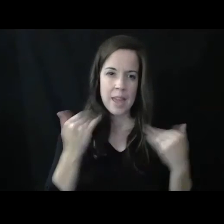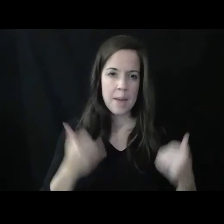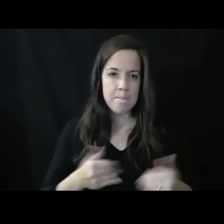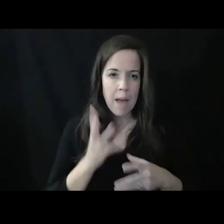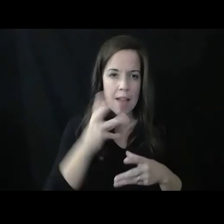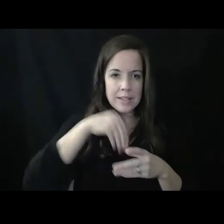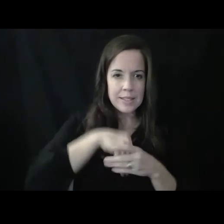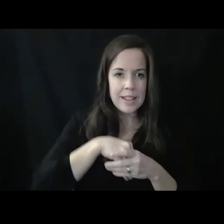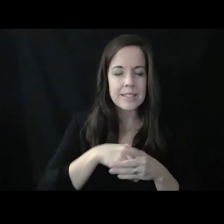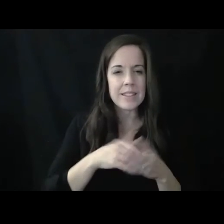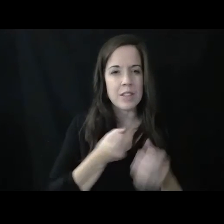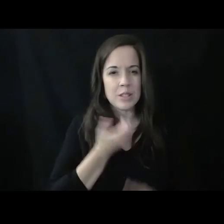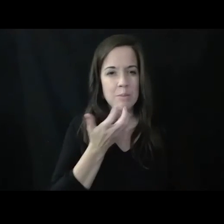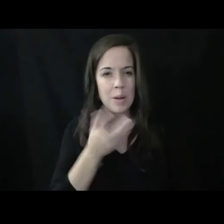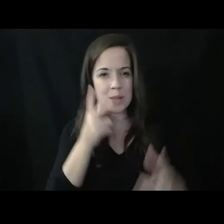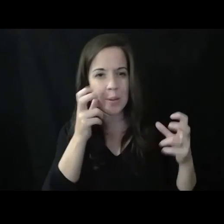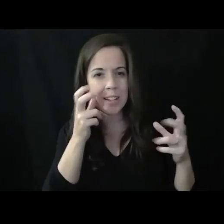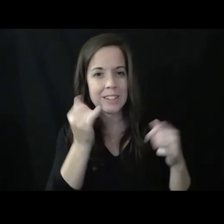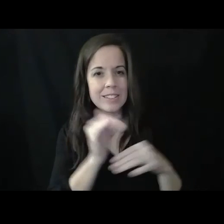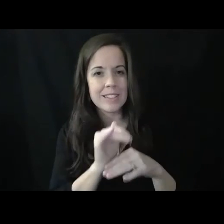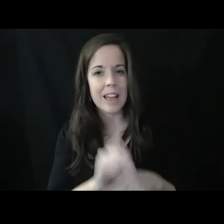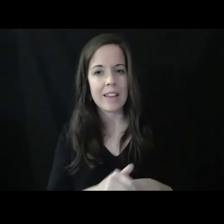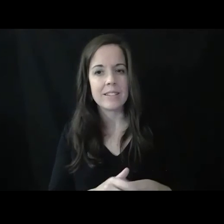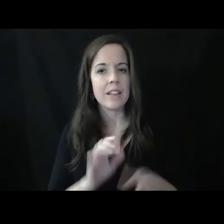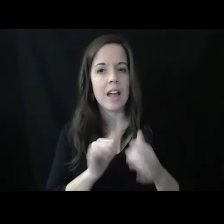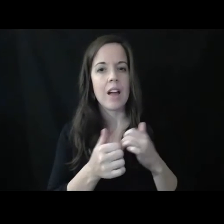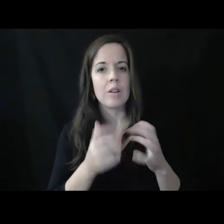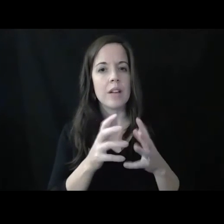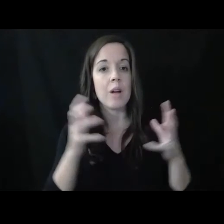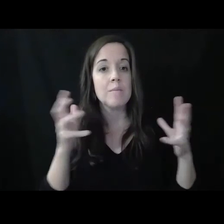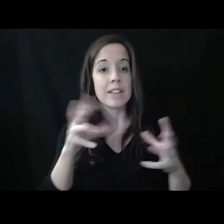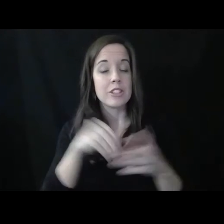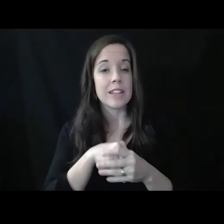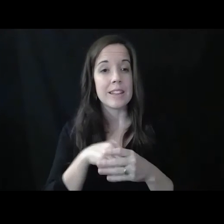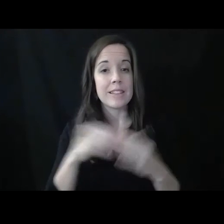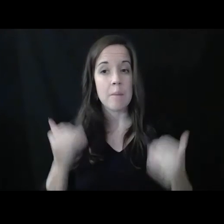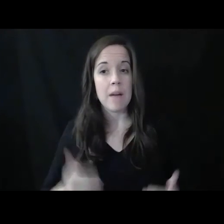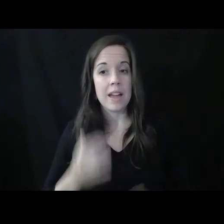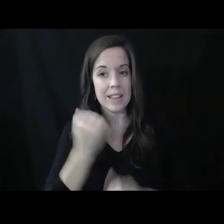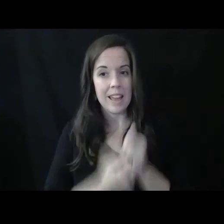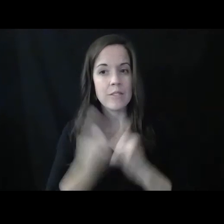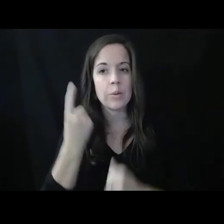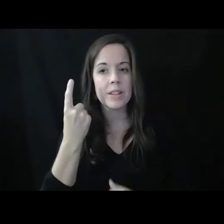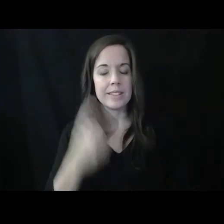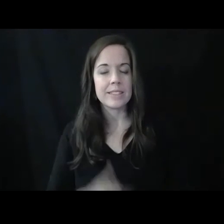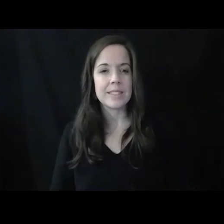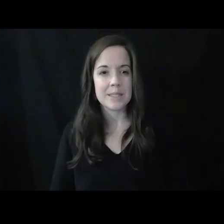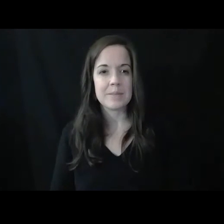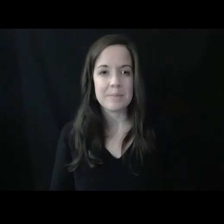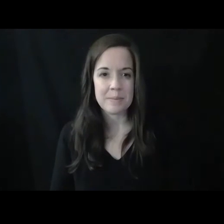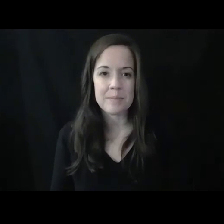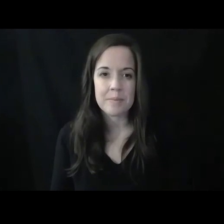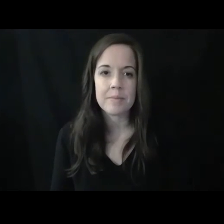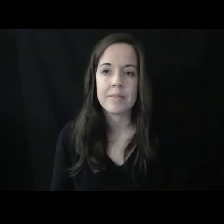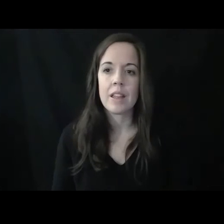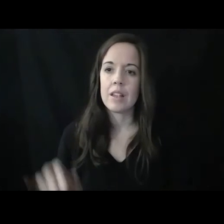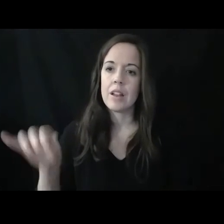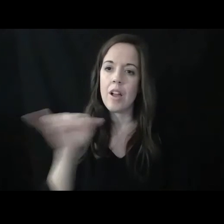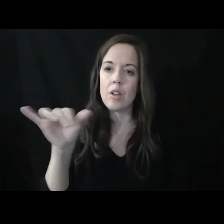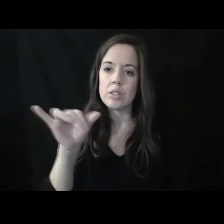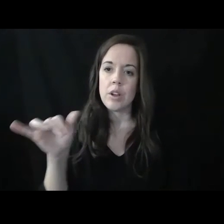tonight, like how much in the body everybody is. And also, in conversation with that last